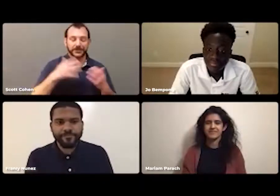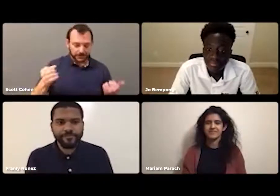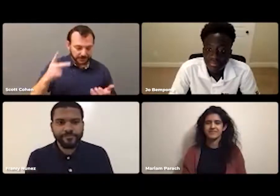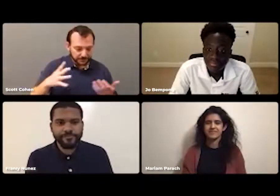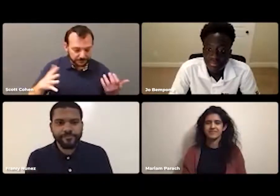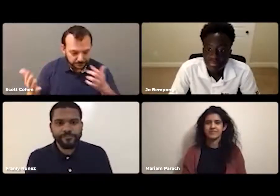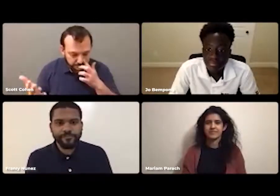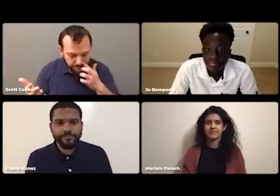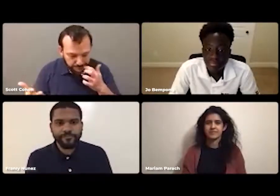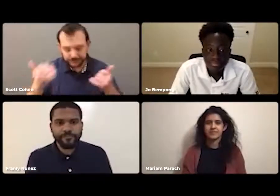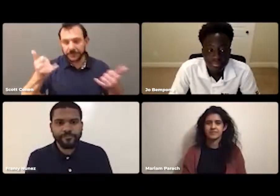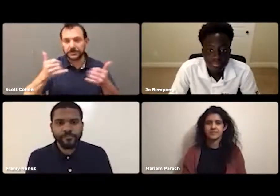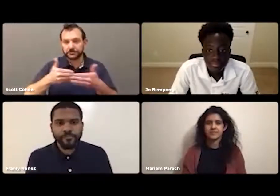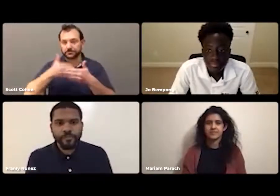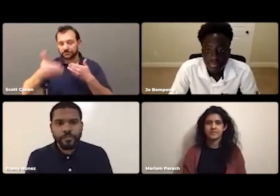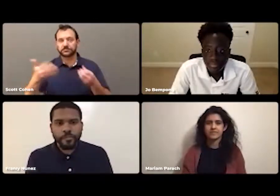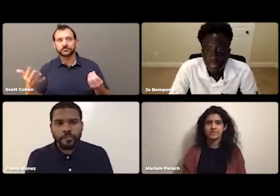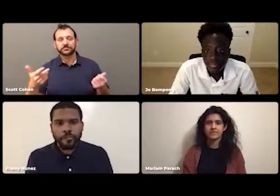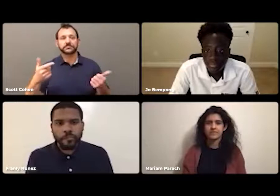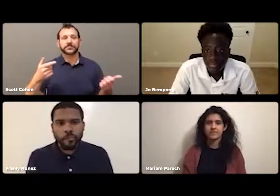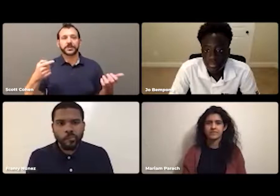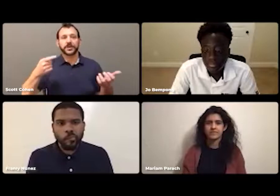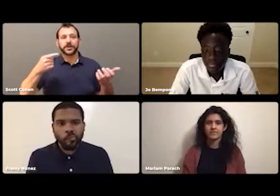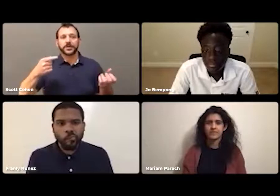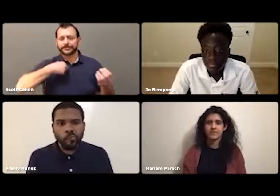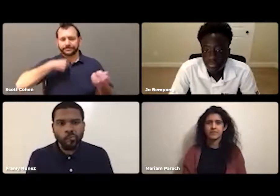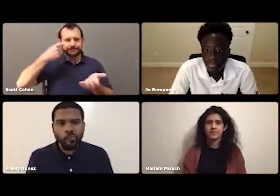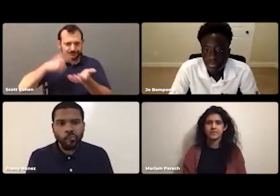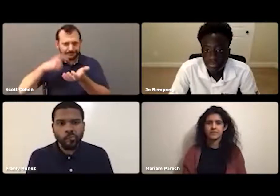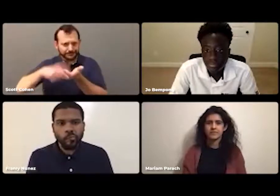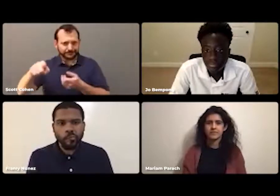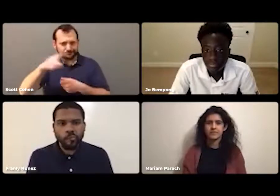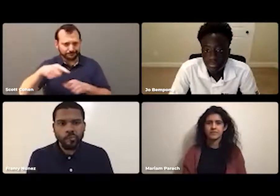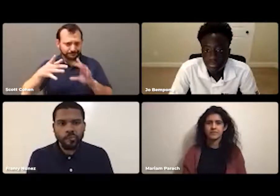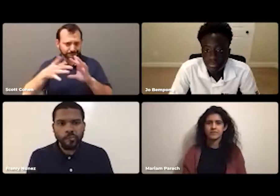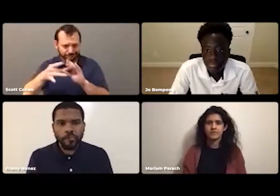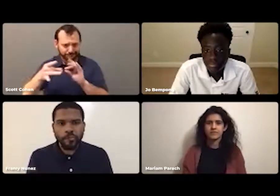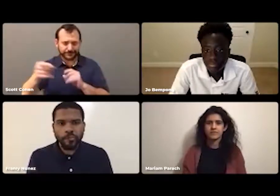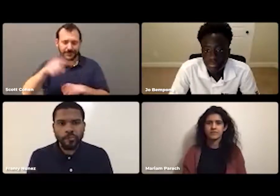Okay, moving on now.